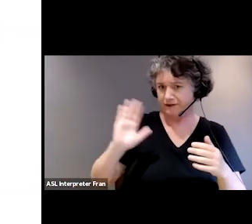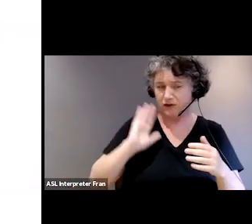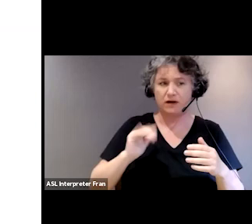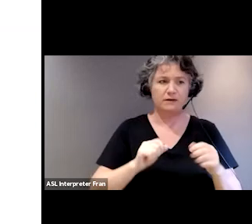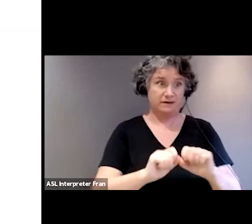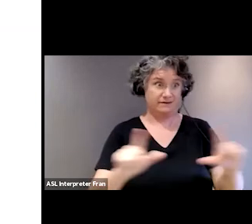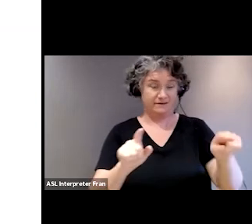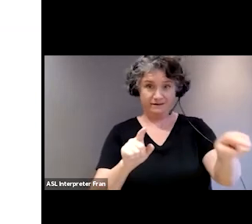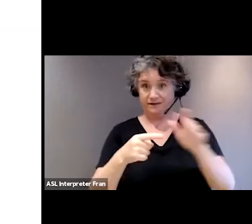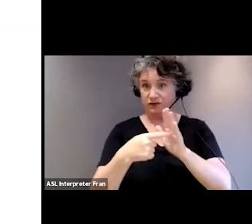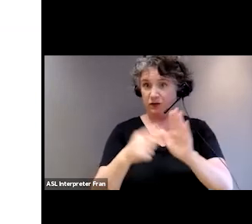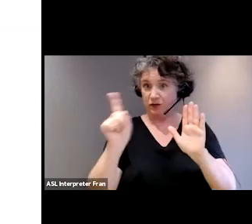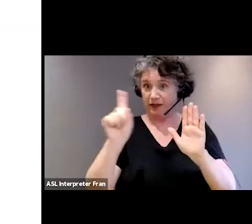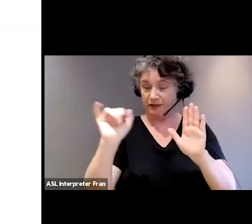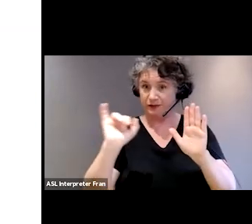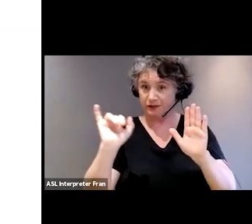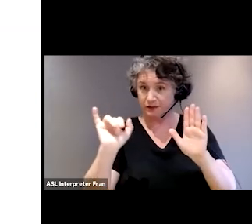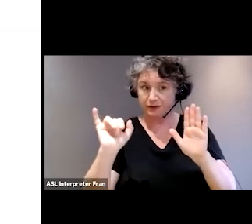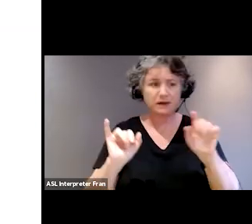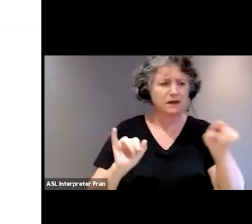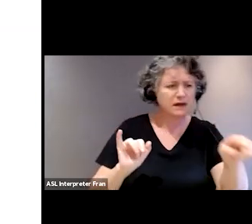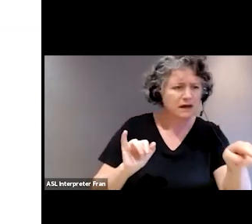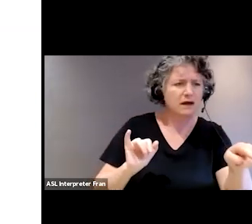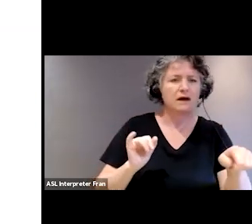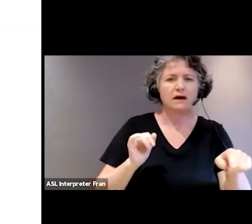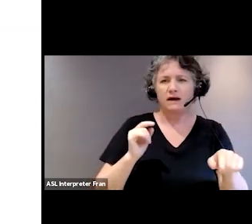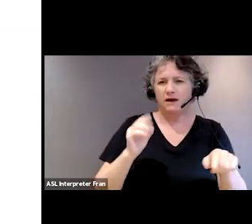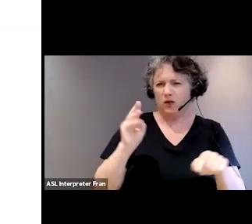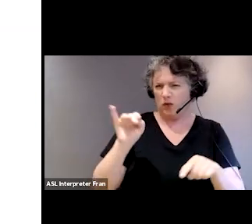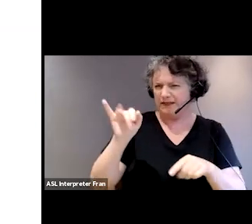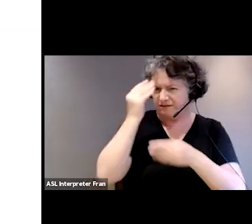an accommodation do alert a staff member upon arrival. Translation on-site sometimes